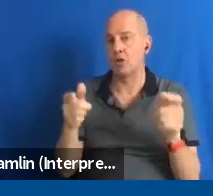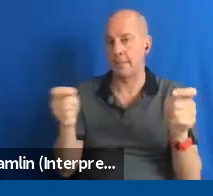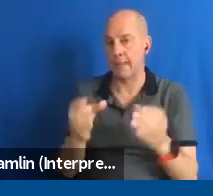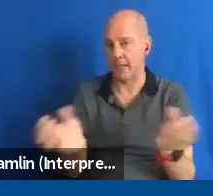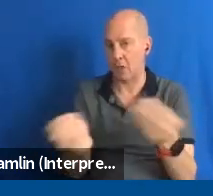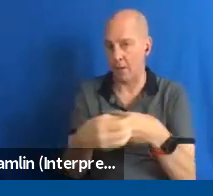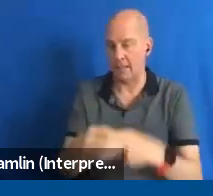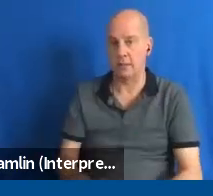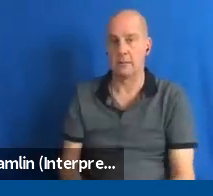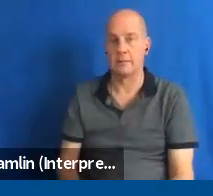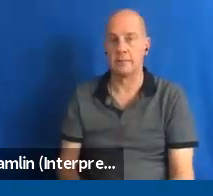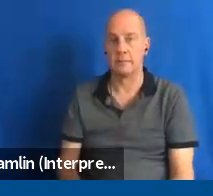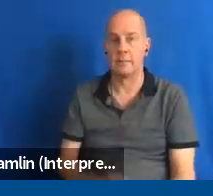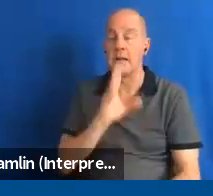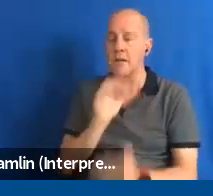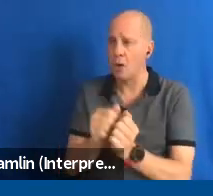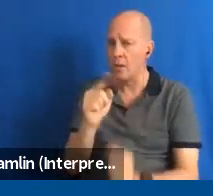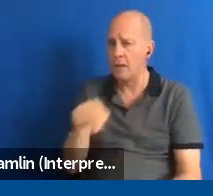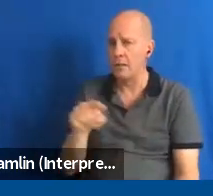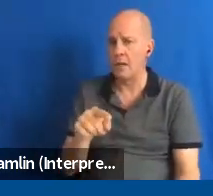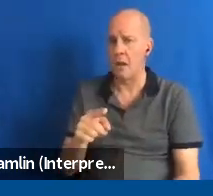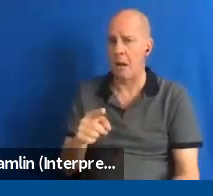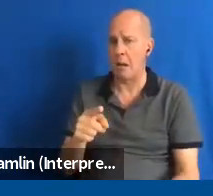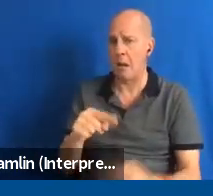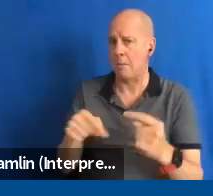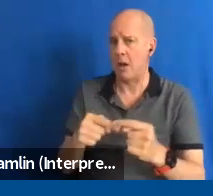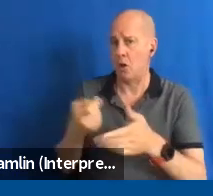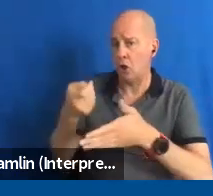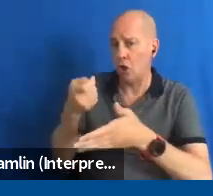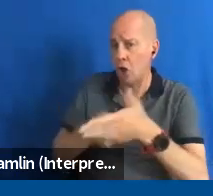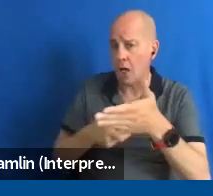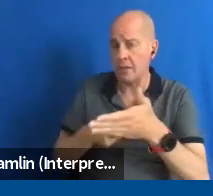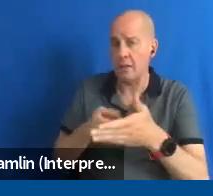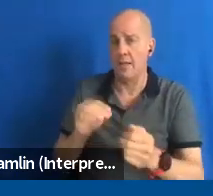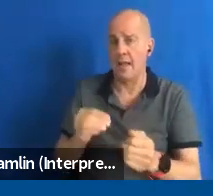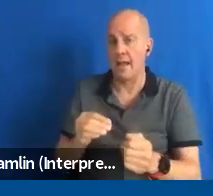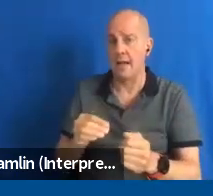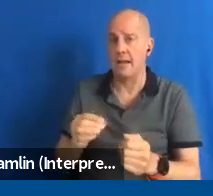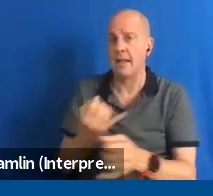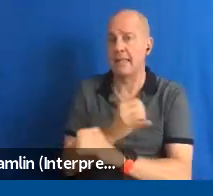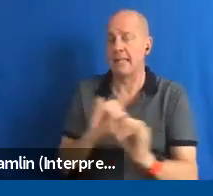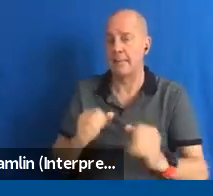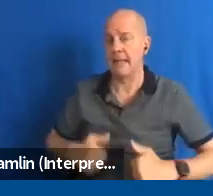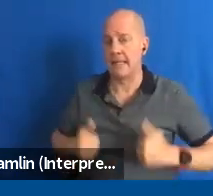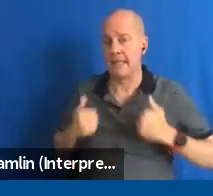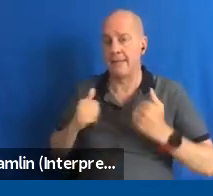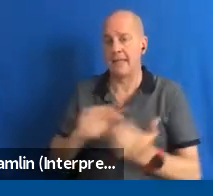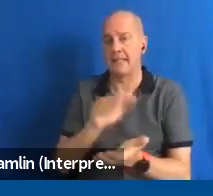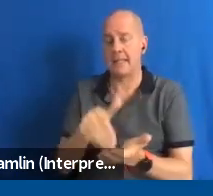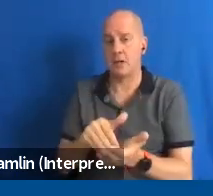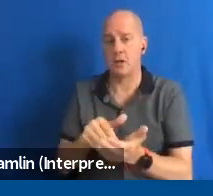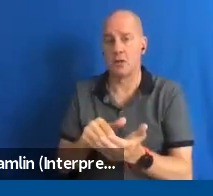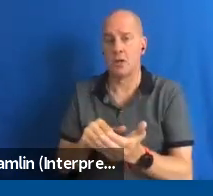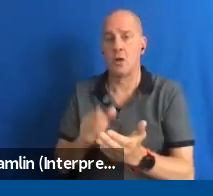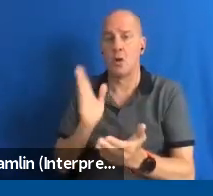talk to them about what those costs are that the Independent Living Centers are accruing